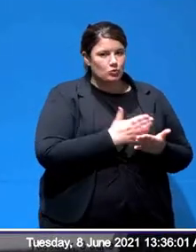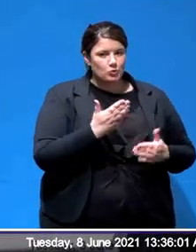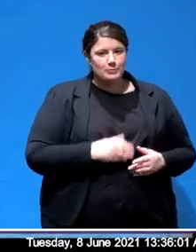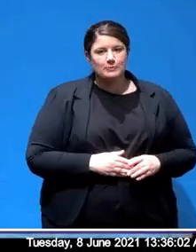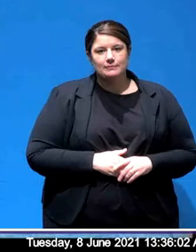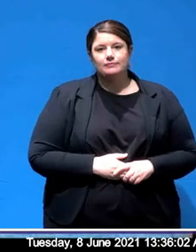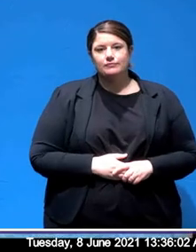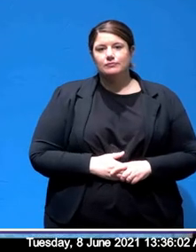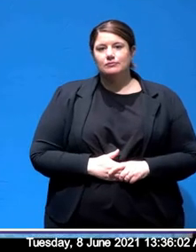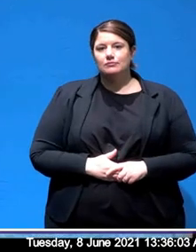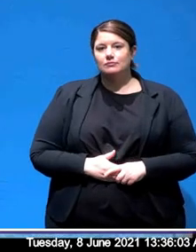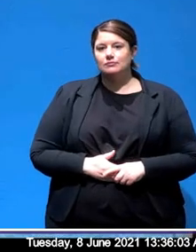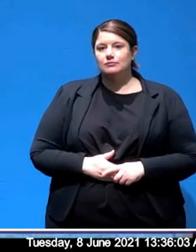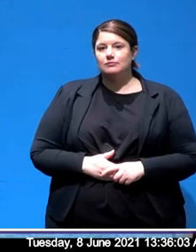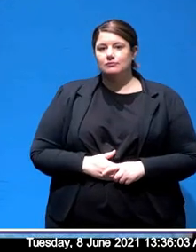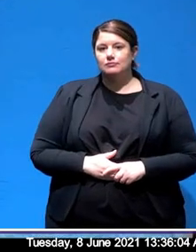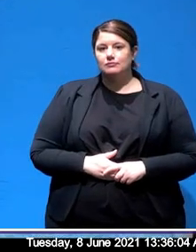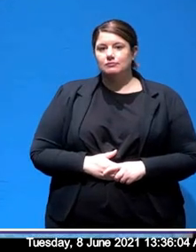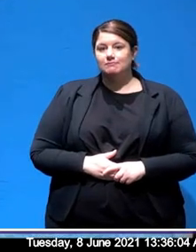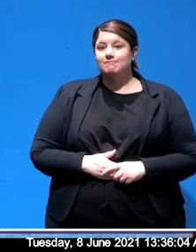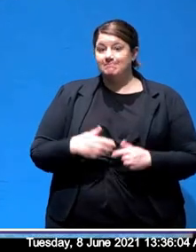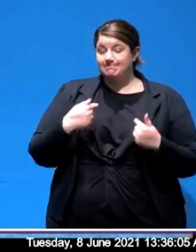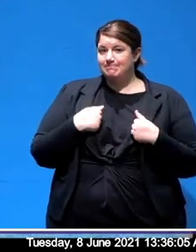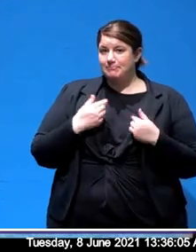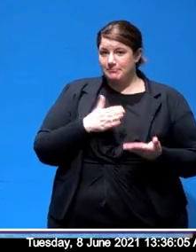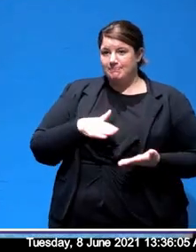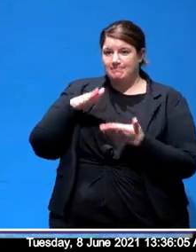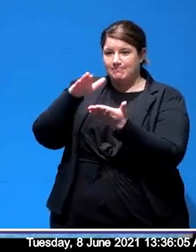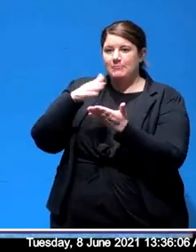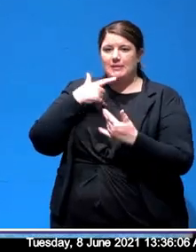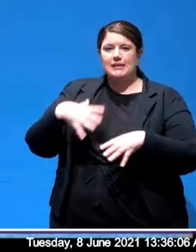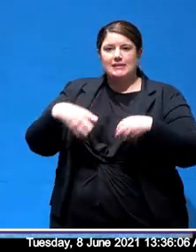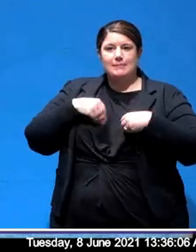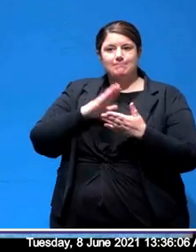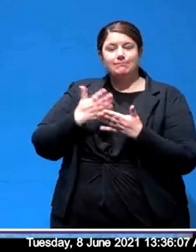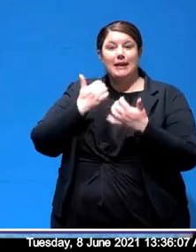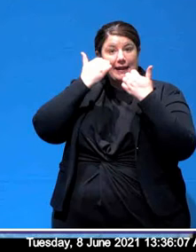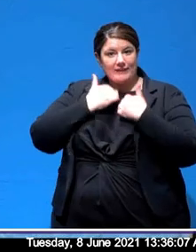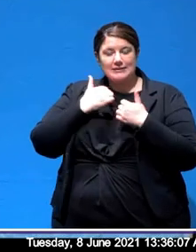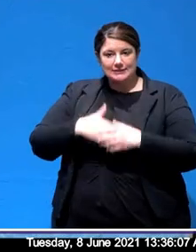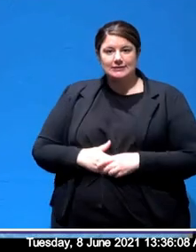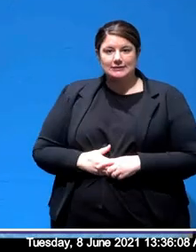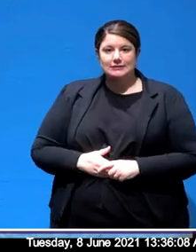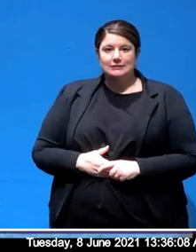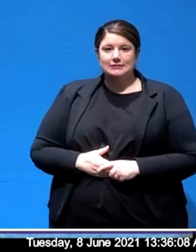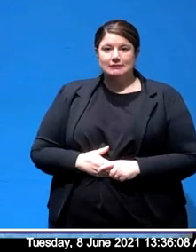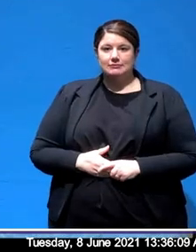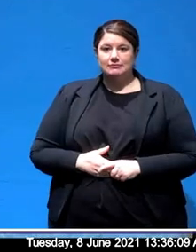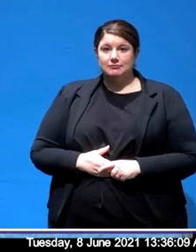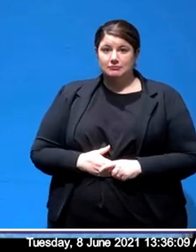Thank you. I tender those statements, Commissioner. Do we need to give them an exhibit number?